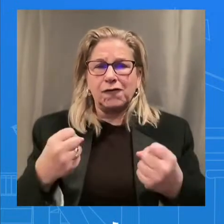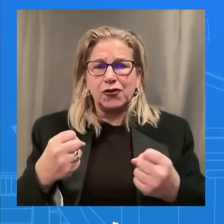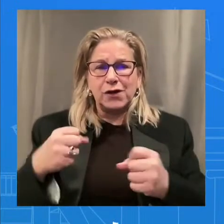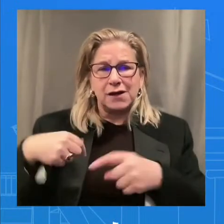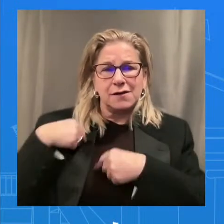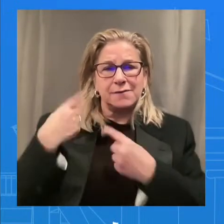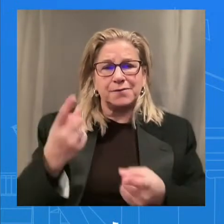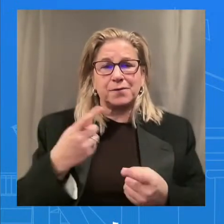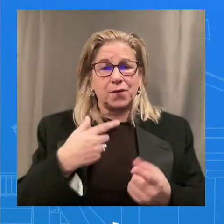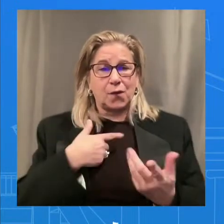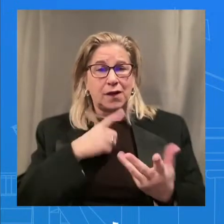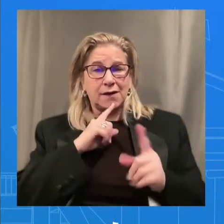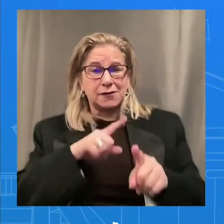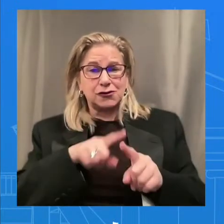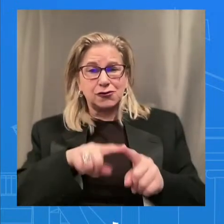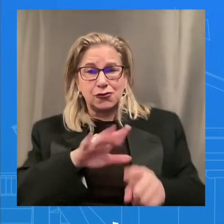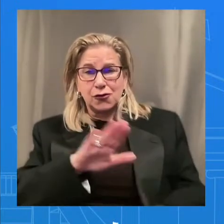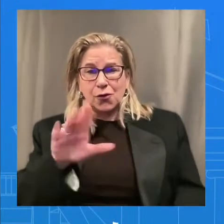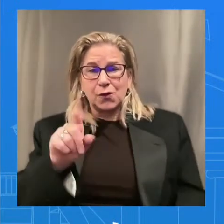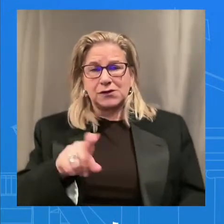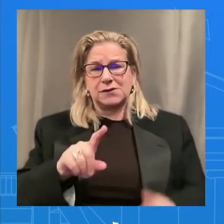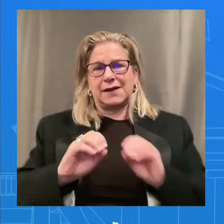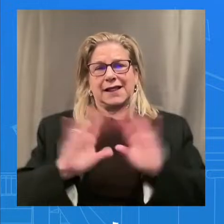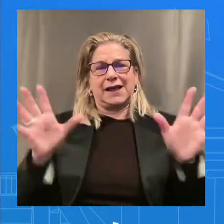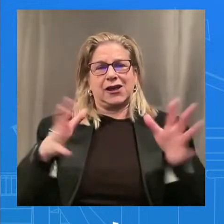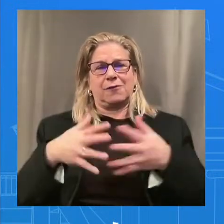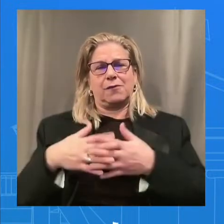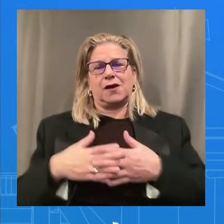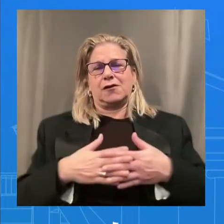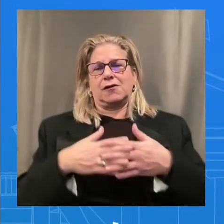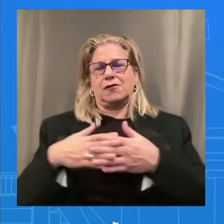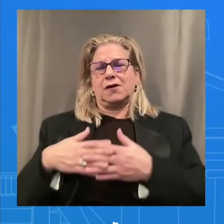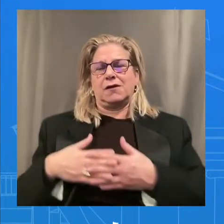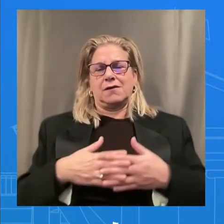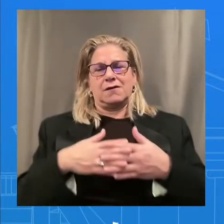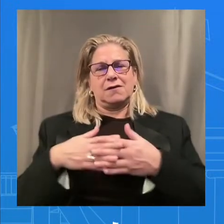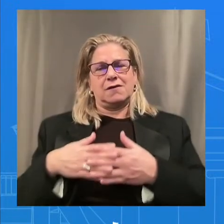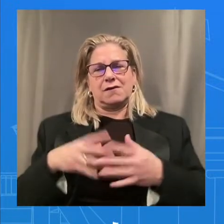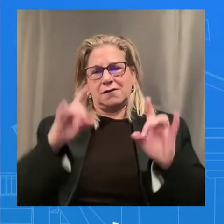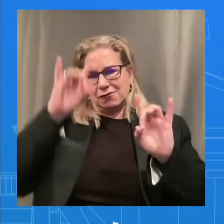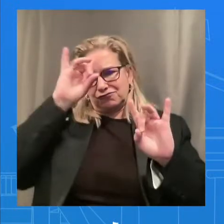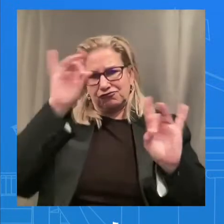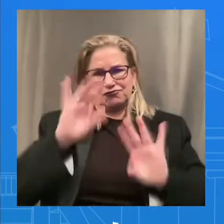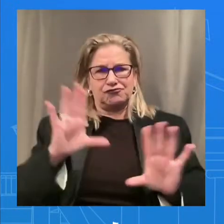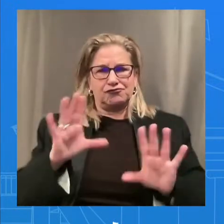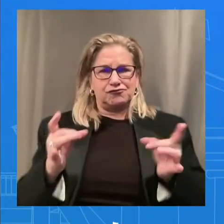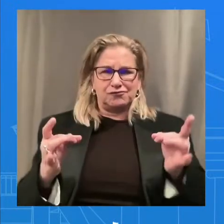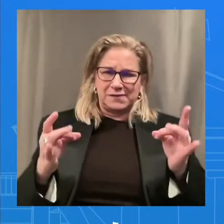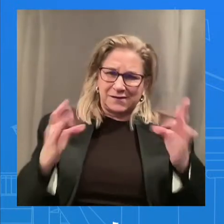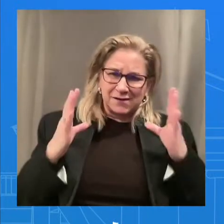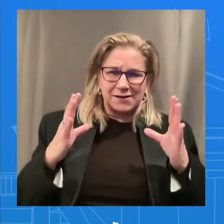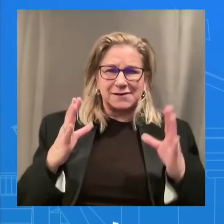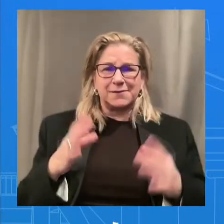So, in his address this afternoon, you’ll hear the president lay this out. And basically, it boils down to a series of simple questions.